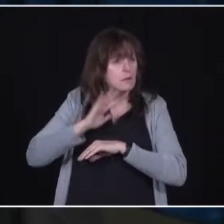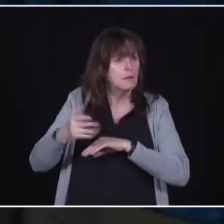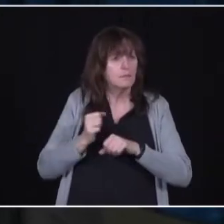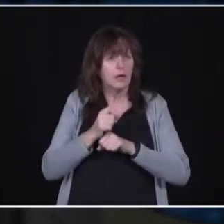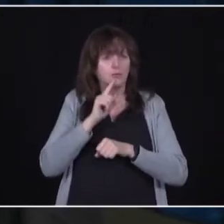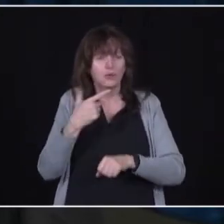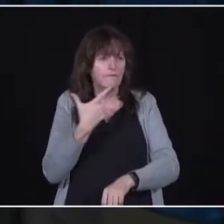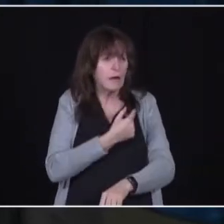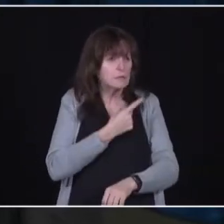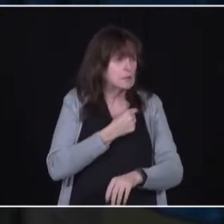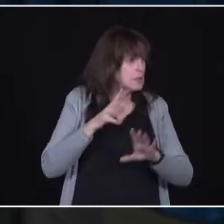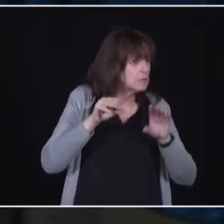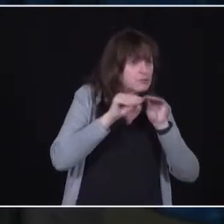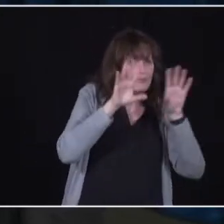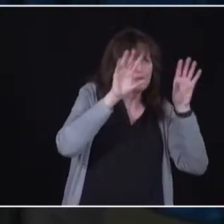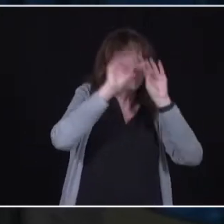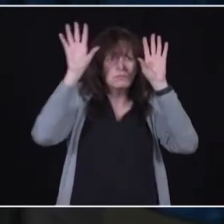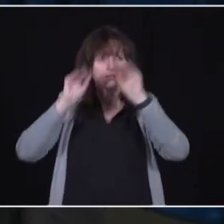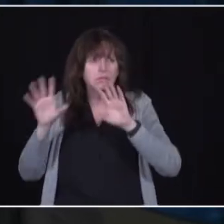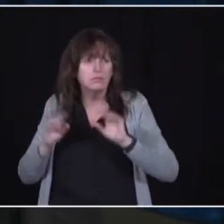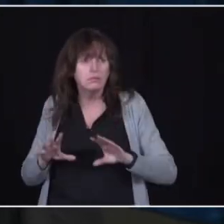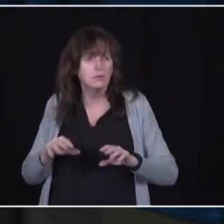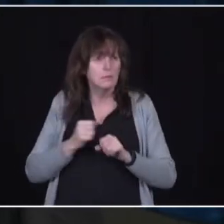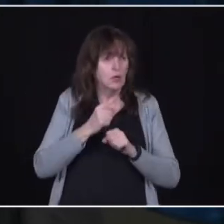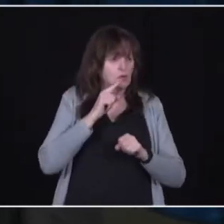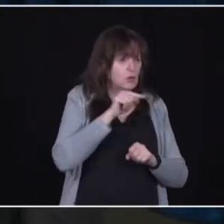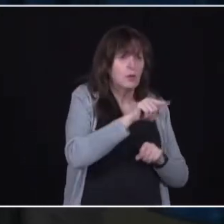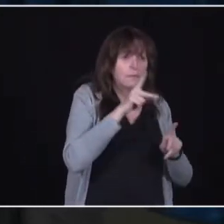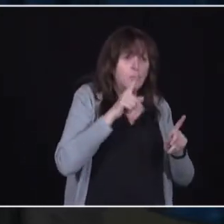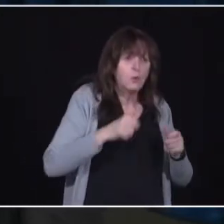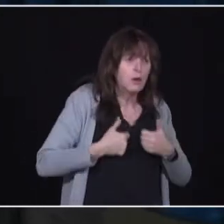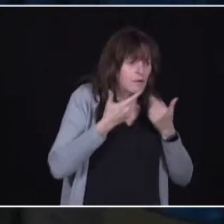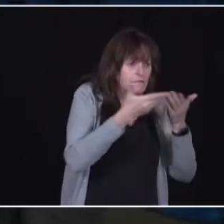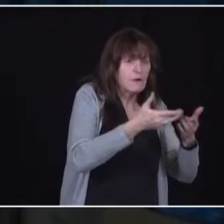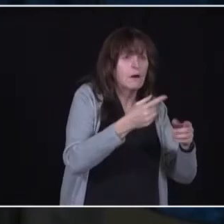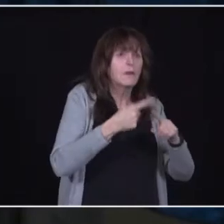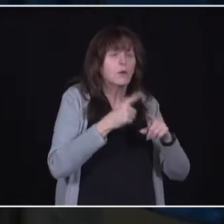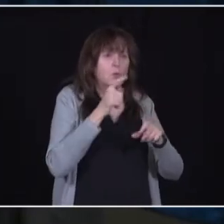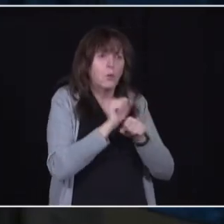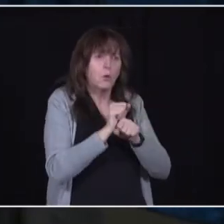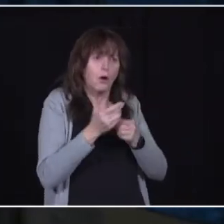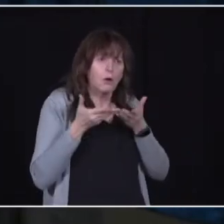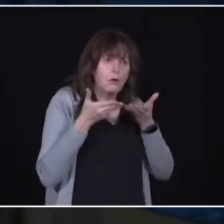around the clock to get the vaccines to our priority population of....